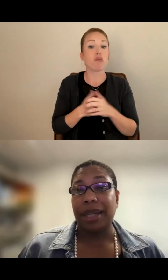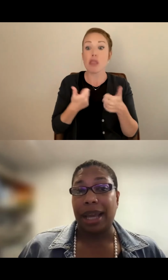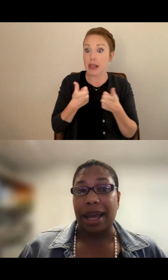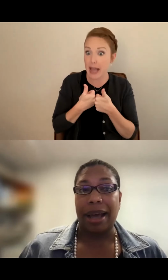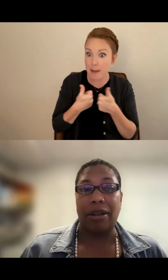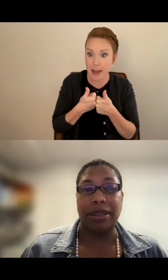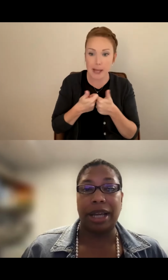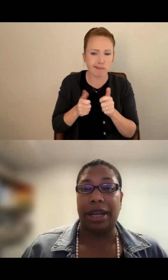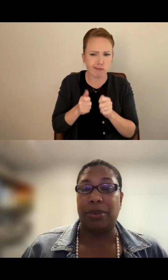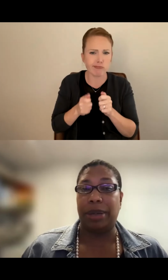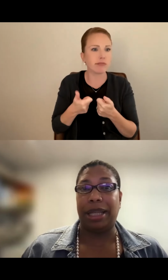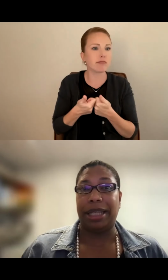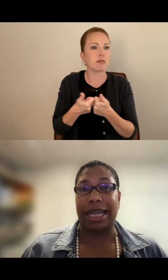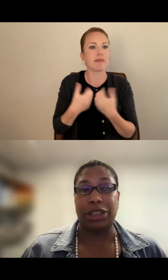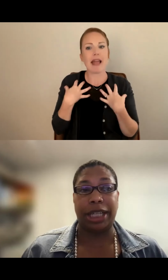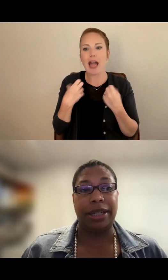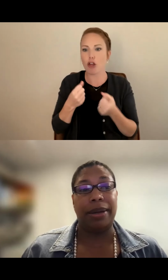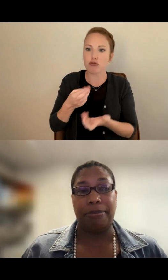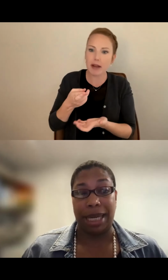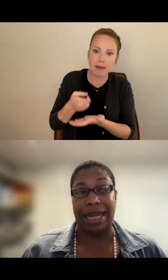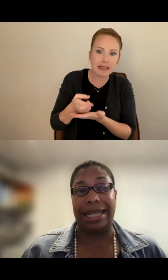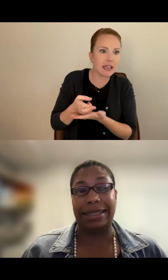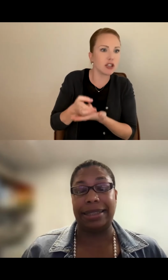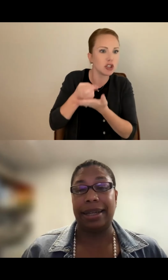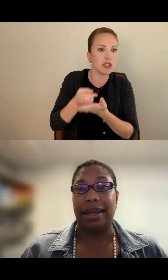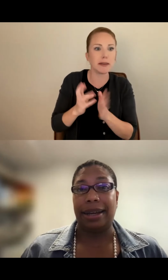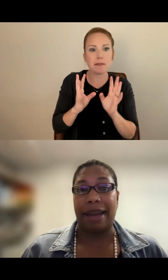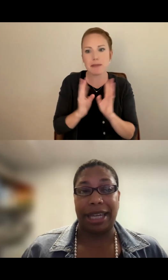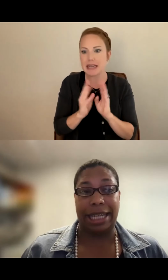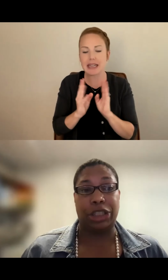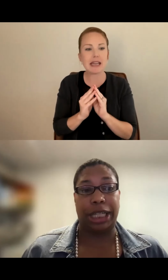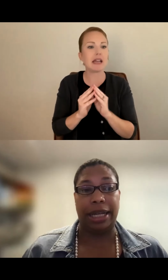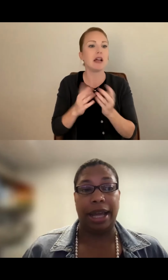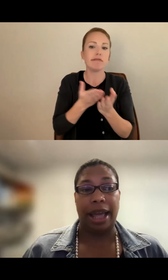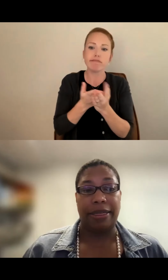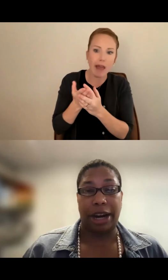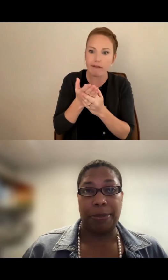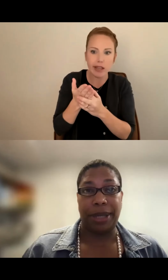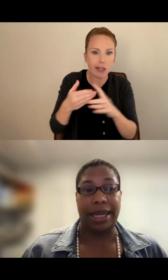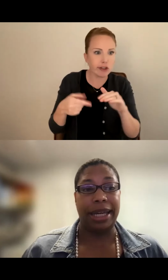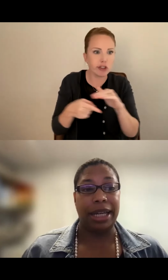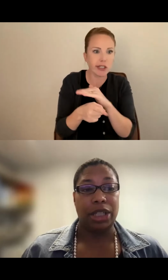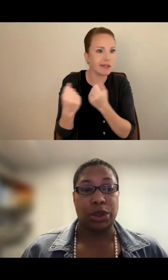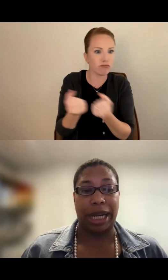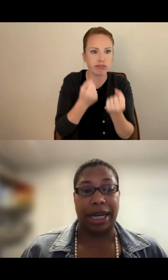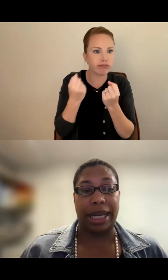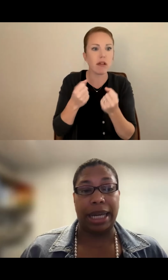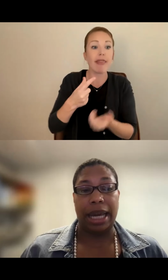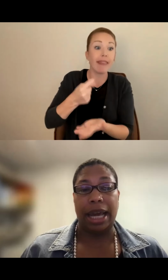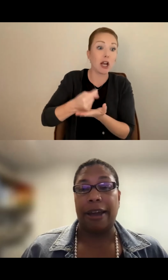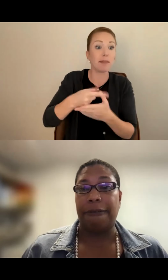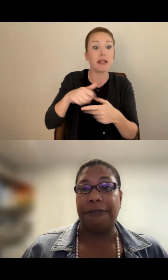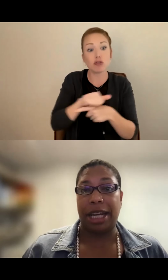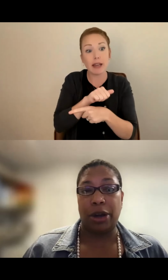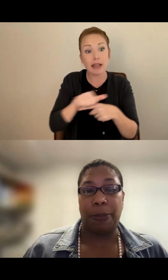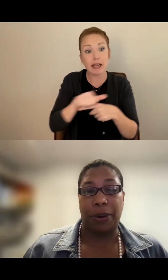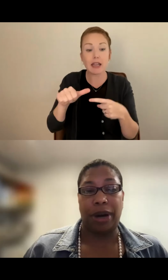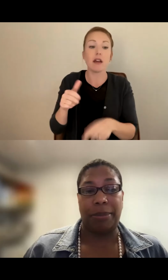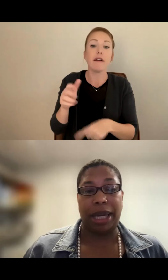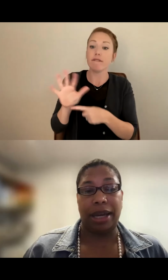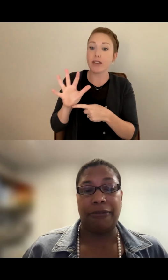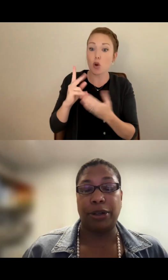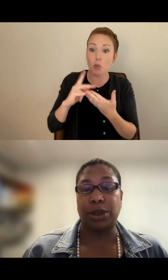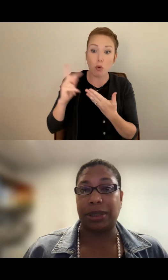health and rehabilitation, meetings, navigation, therapy, training, video programming, virtual